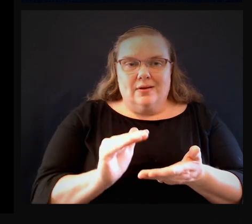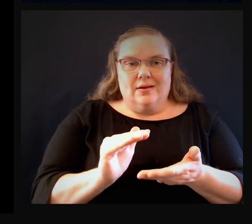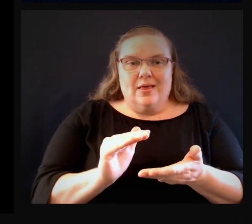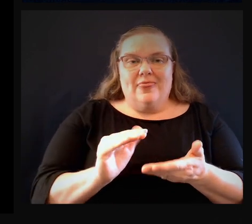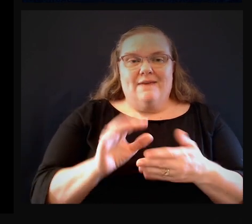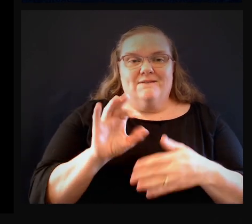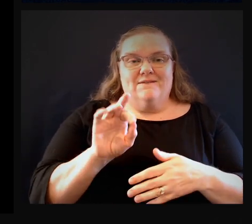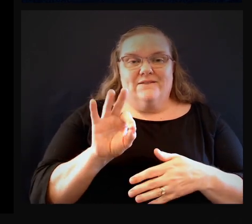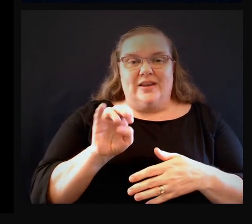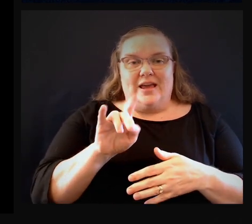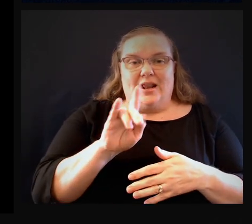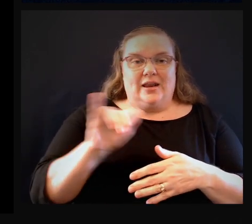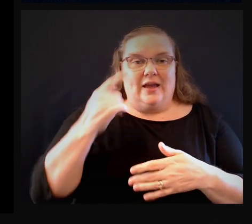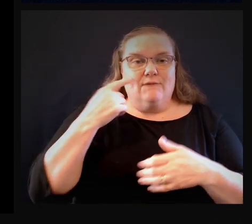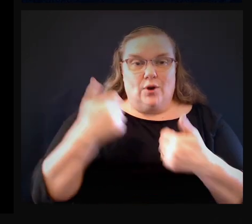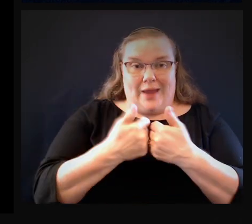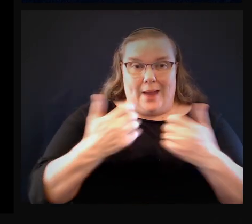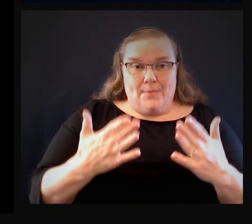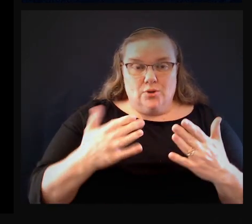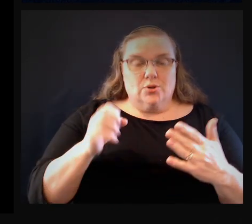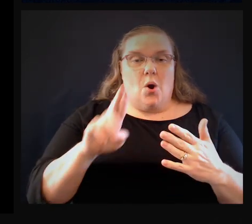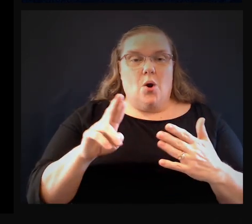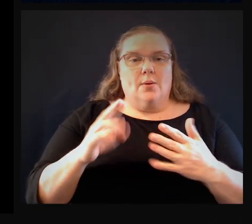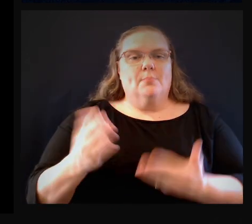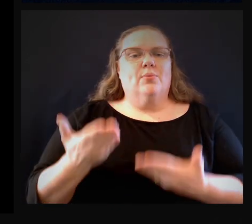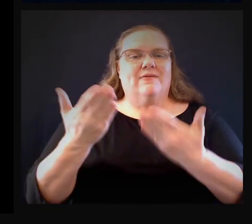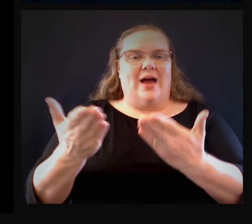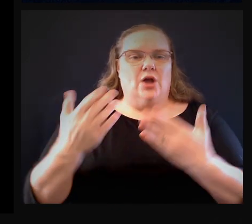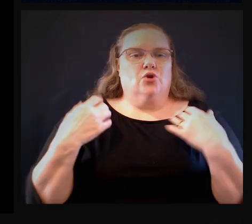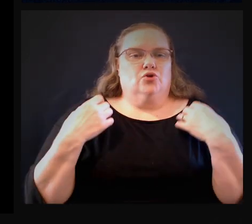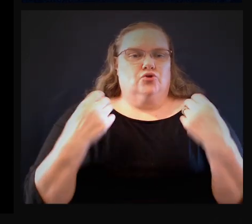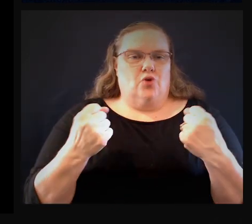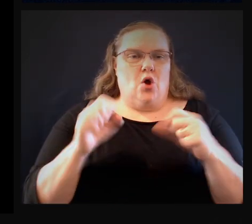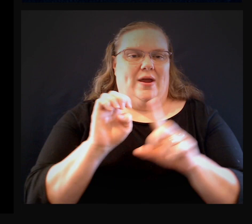will provide strong environmental benefits and increase customer satisfaction.